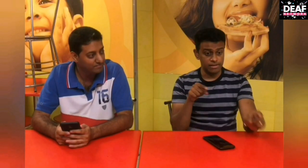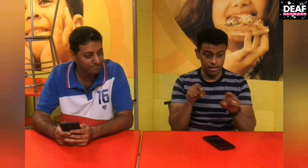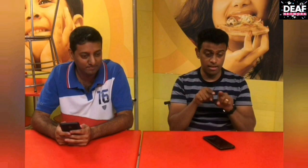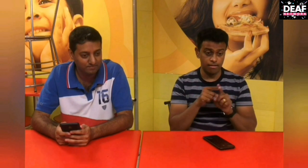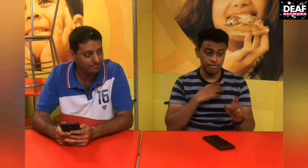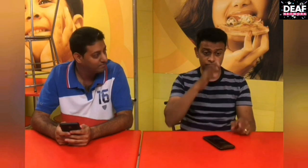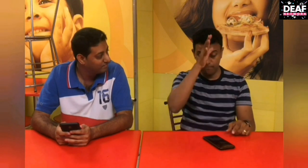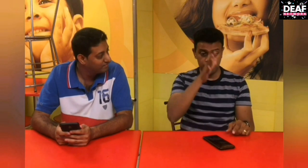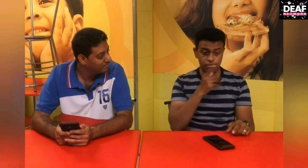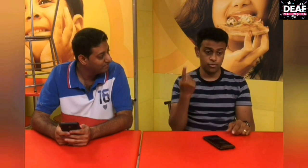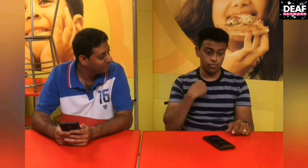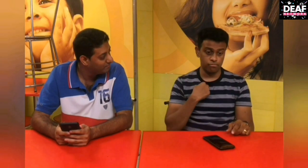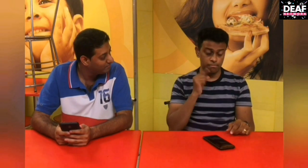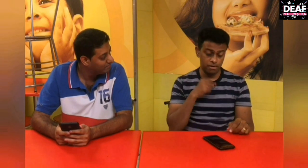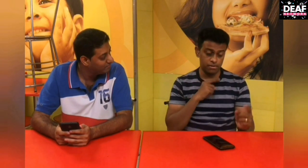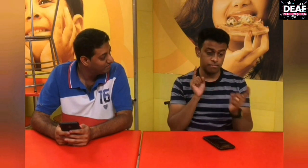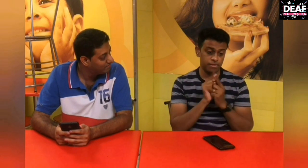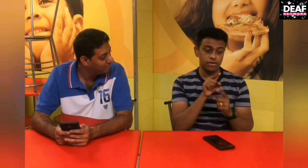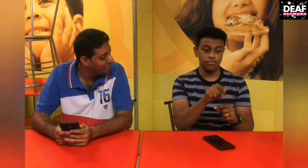My parents also tell the same to me